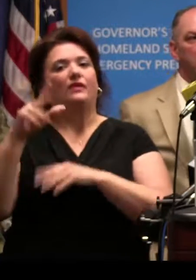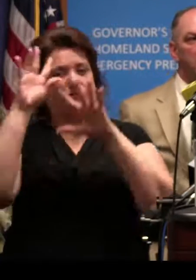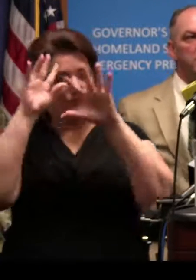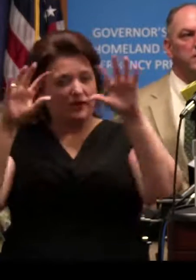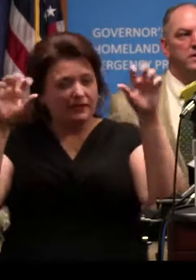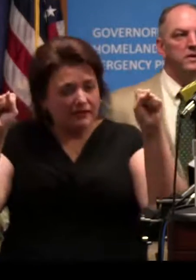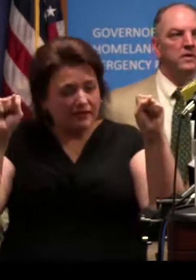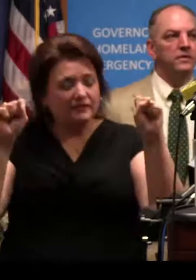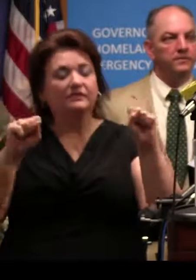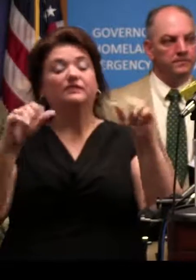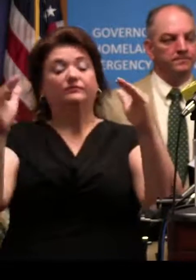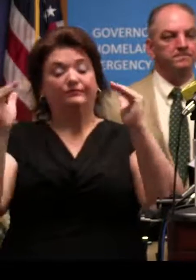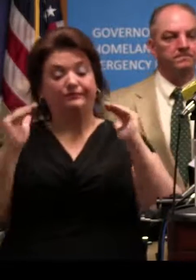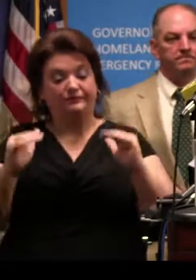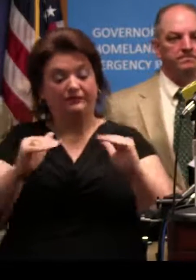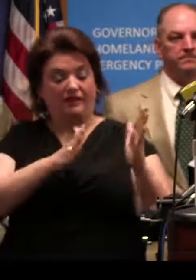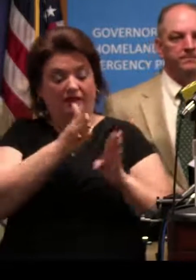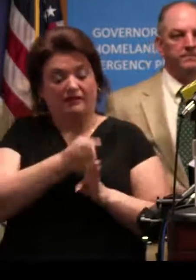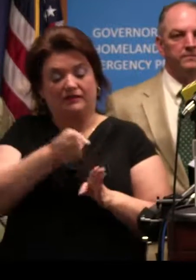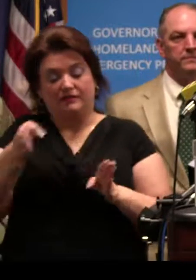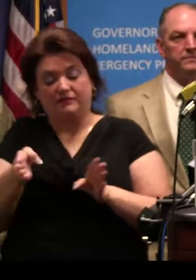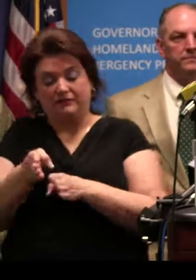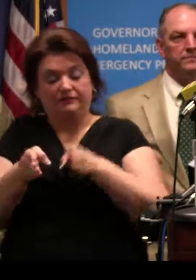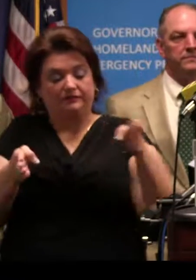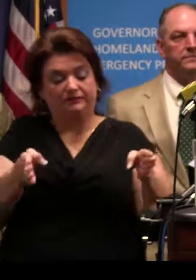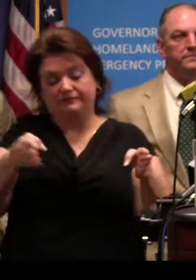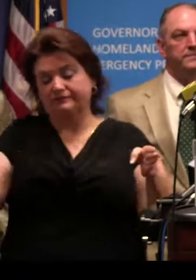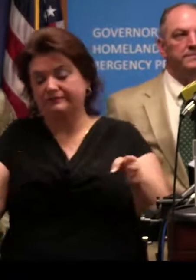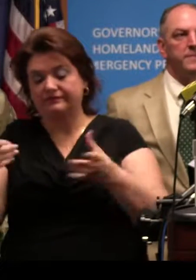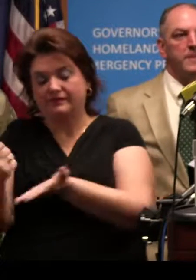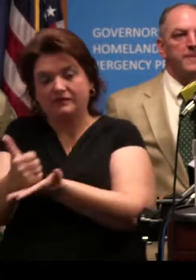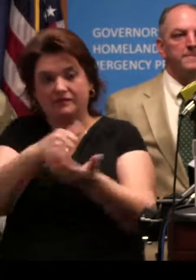neighbors are jobs to support the governor and his request was acted on by